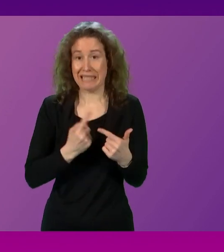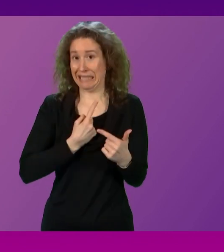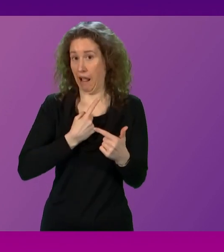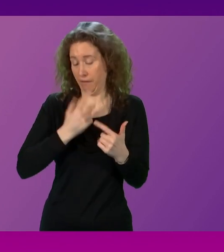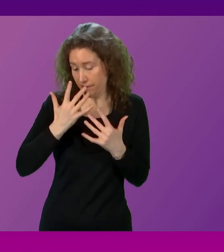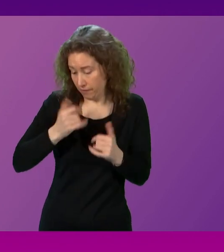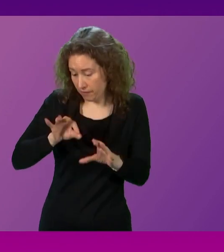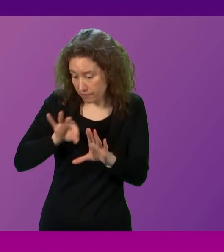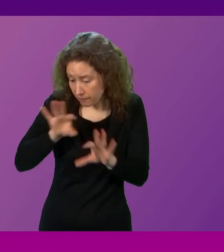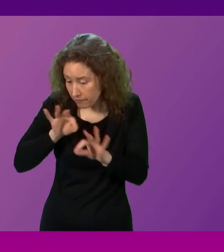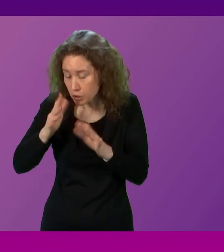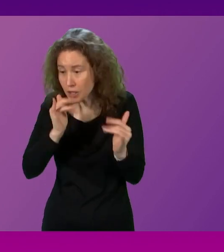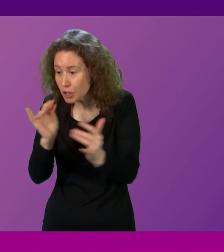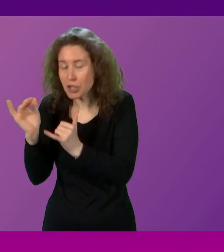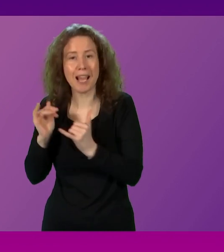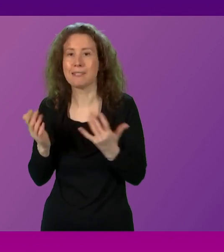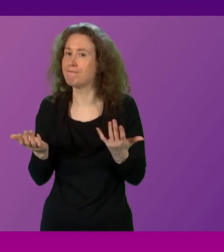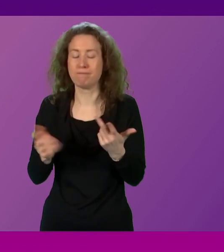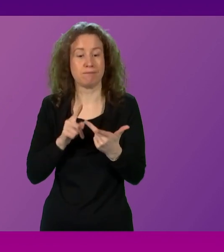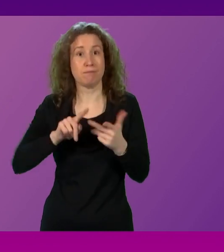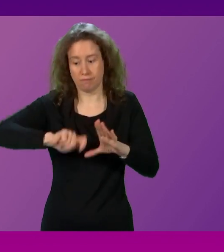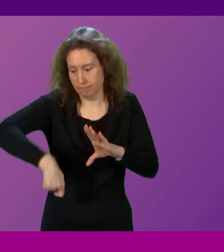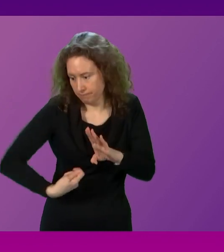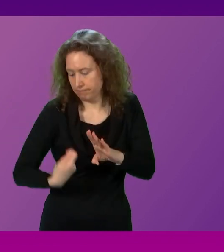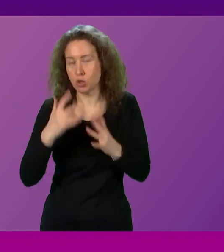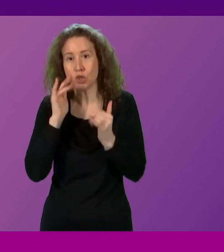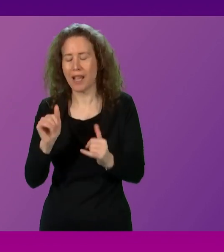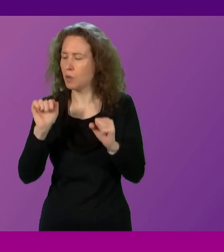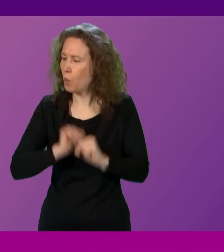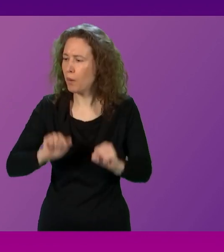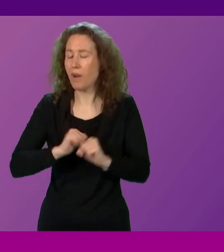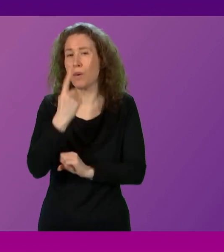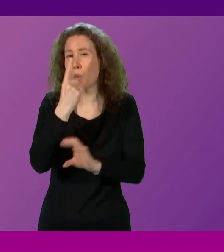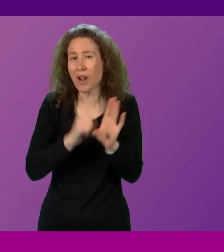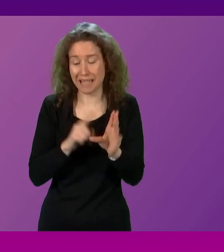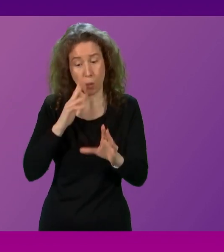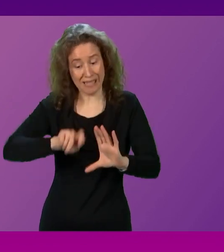slow. Women with abnormal smear tests face waits of a year for colposcopy appointments,